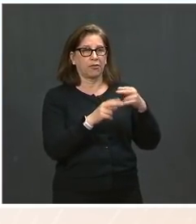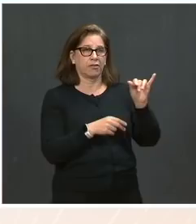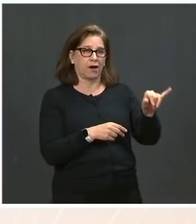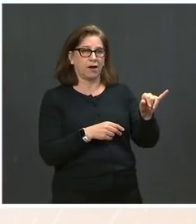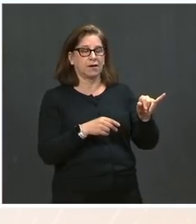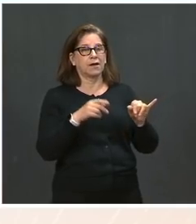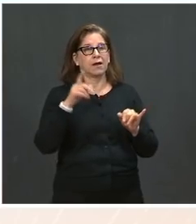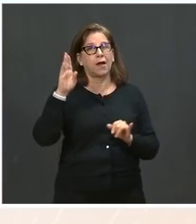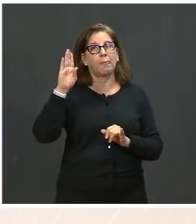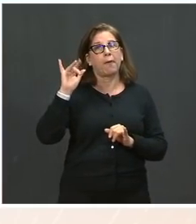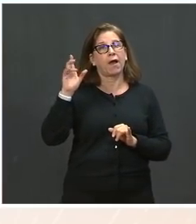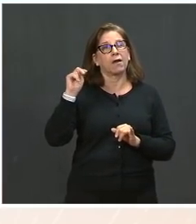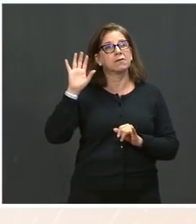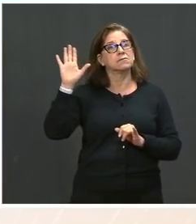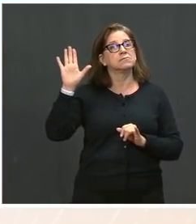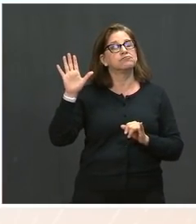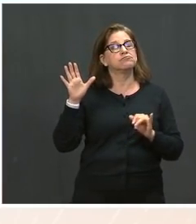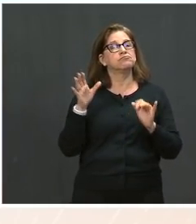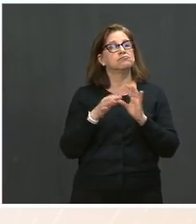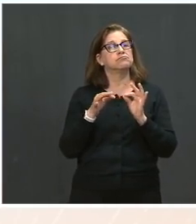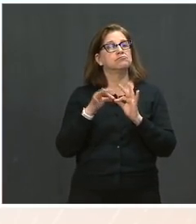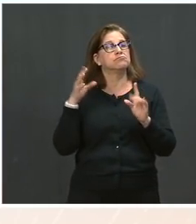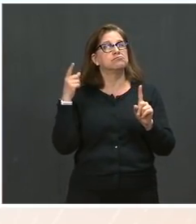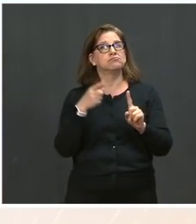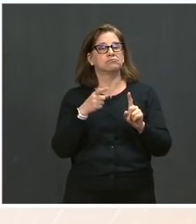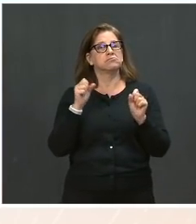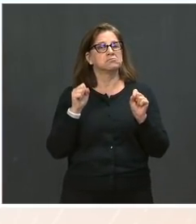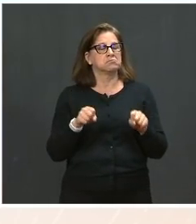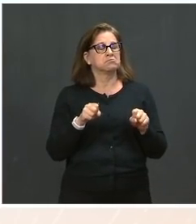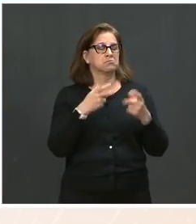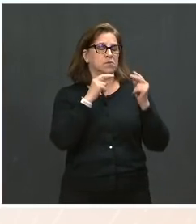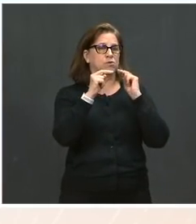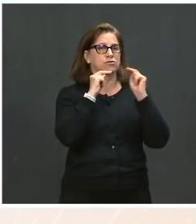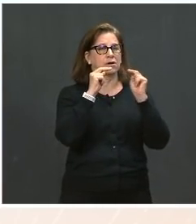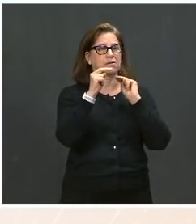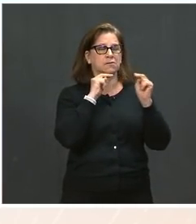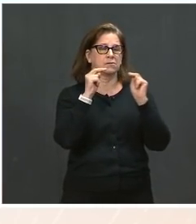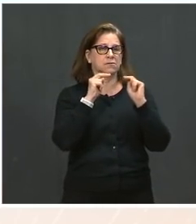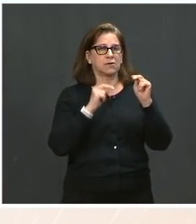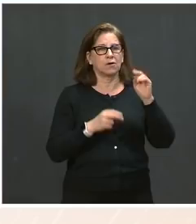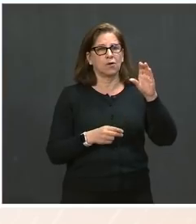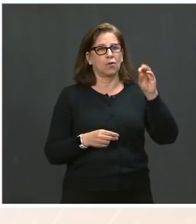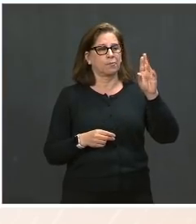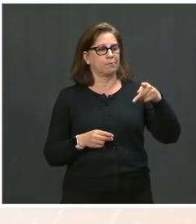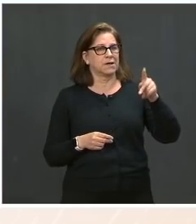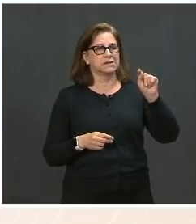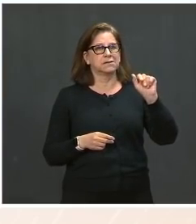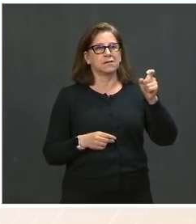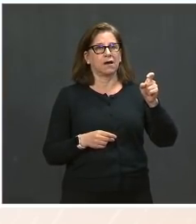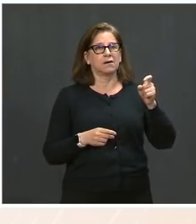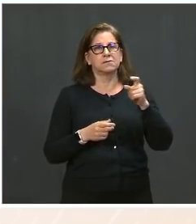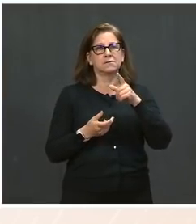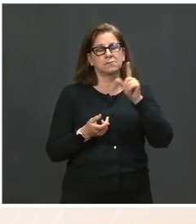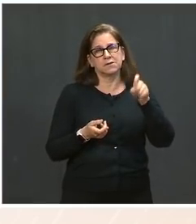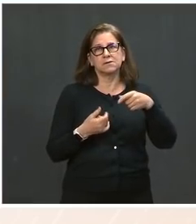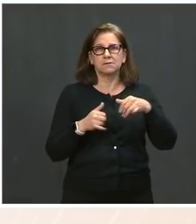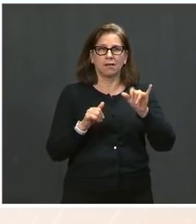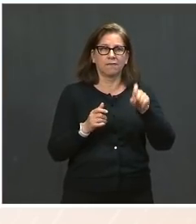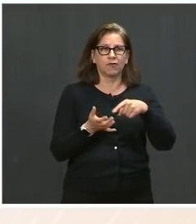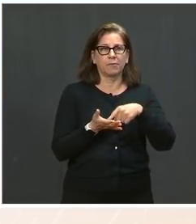And so, if it's not a 28 percent, what -- what else is it? And we're very encouraged by those who have been